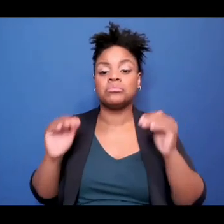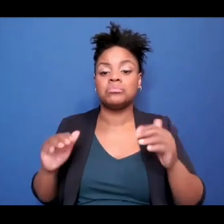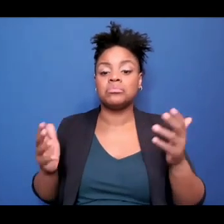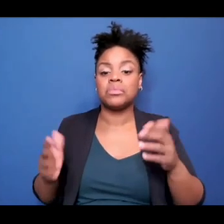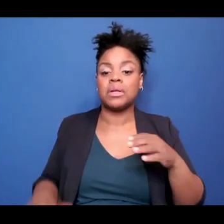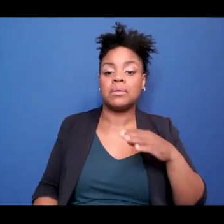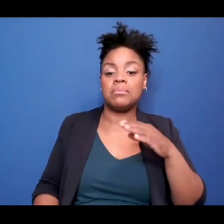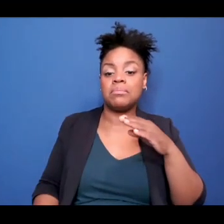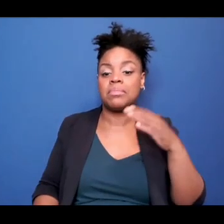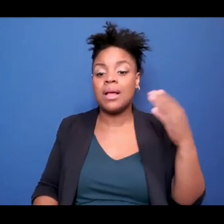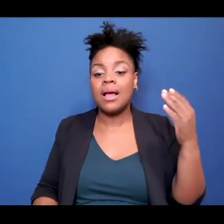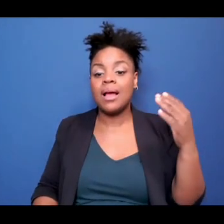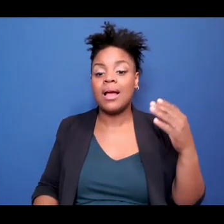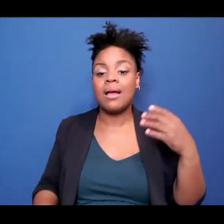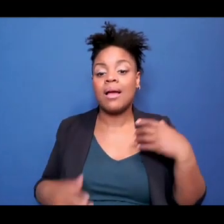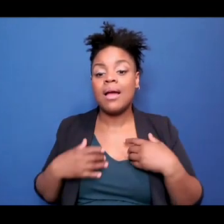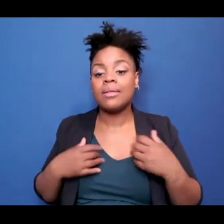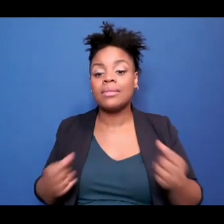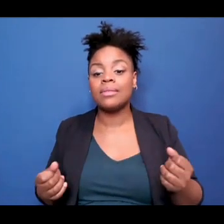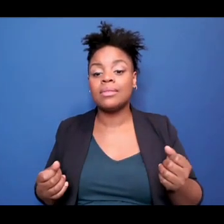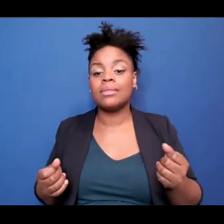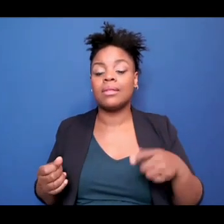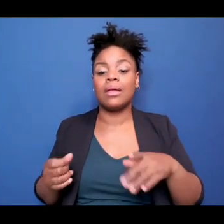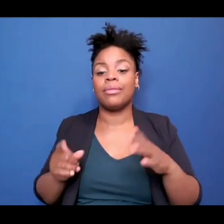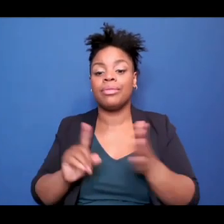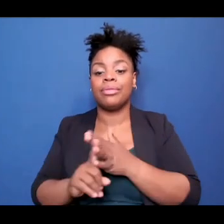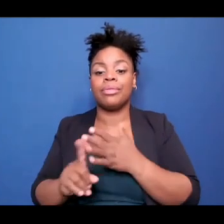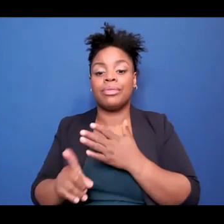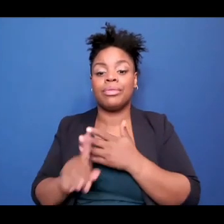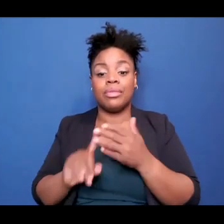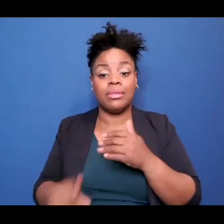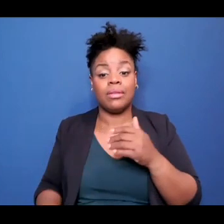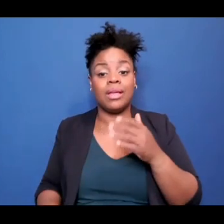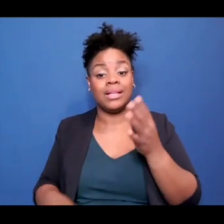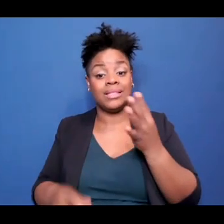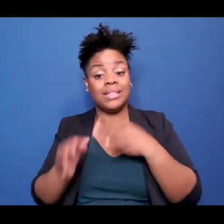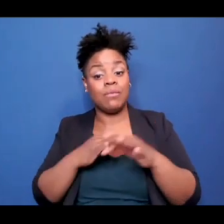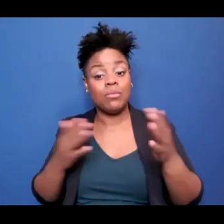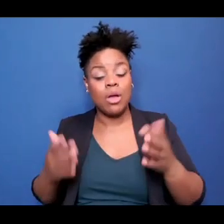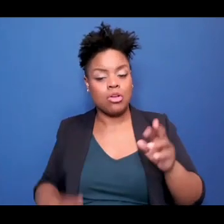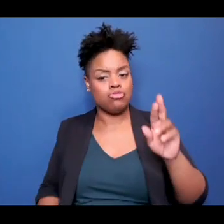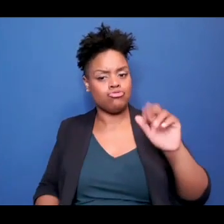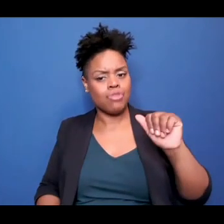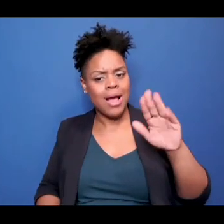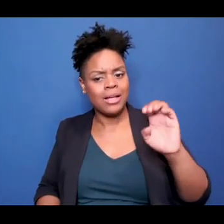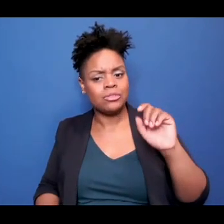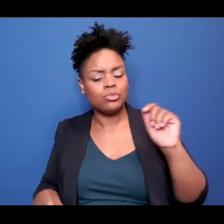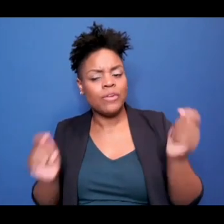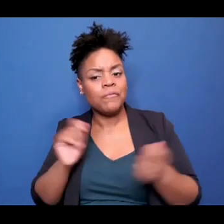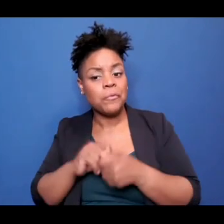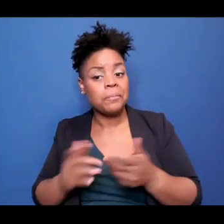CASUALLY DEHUMANIZE BLACK PEOPLE THEY EMBODY THE RACIST IDEALS TO WHICH MANY WOULD RATHER FLEE THAN TO SUPPORT SOCIAL REFORMS